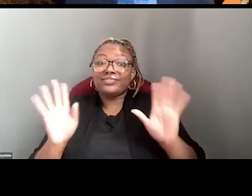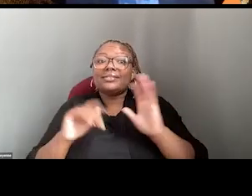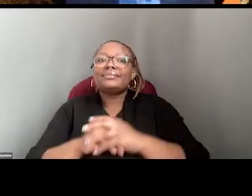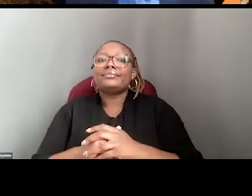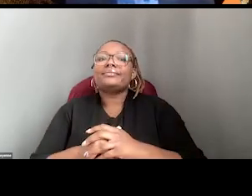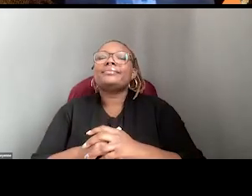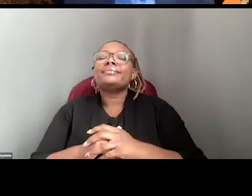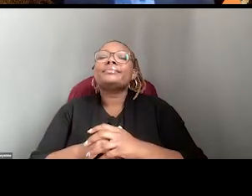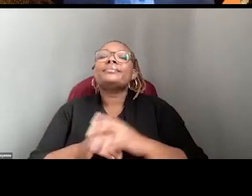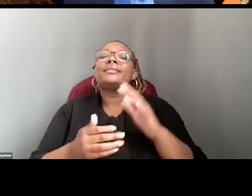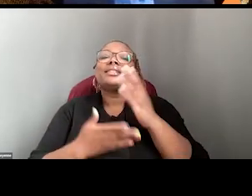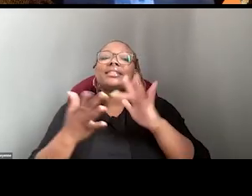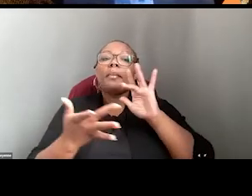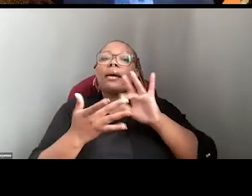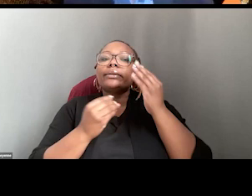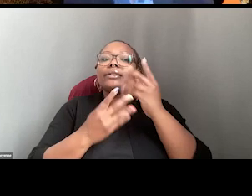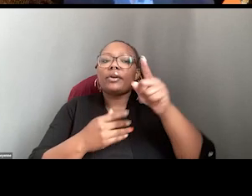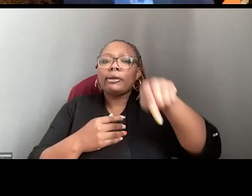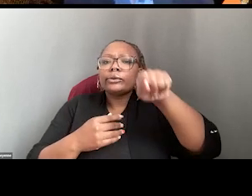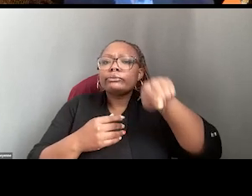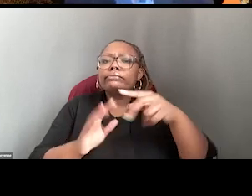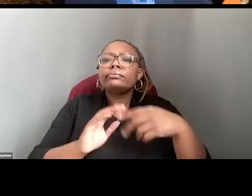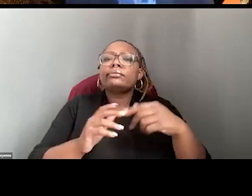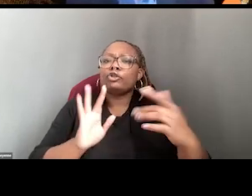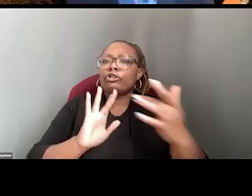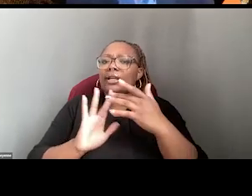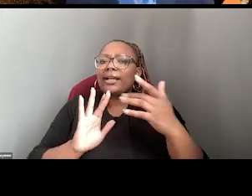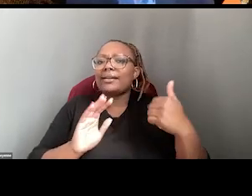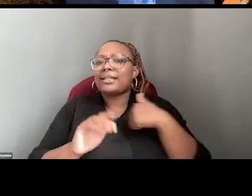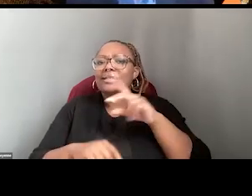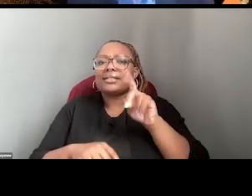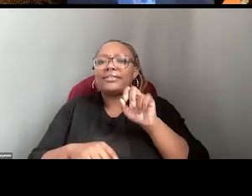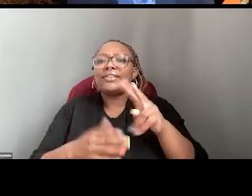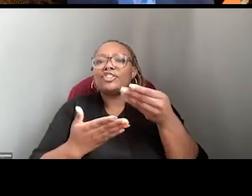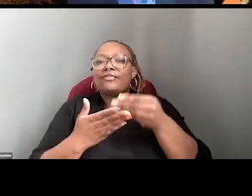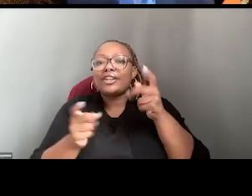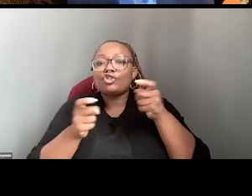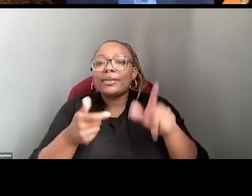that you can contact the Division of Financial Management. You can contact the Division of Grants and Agreements.